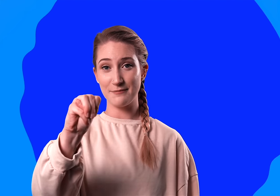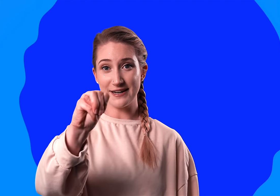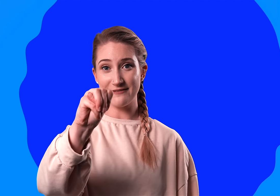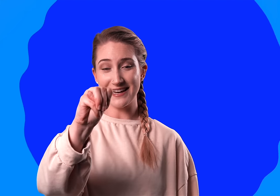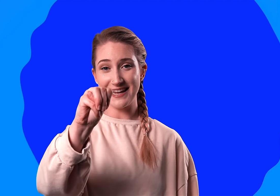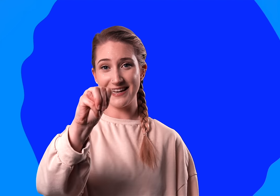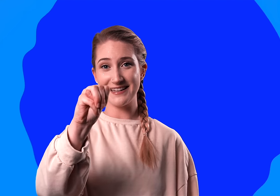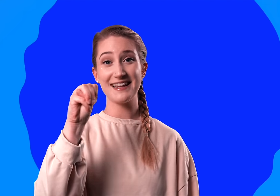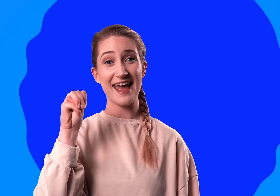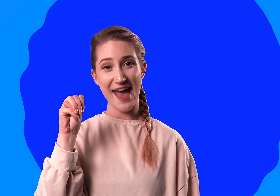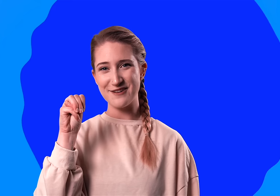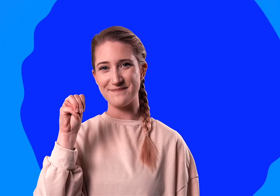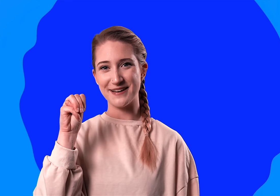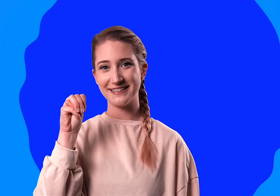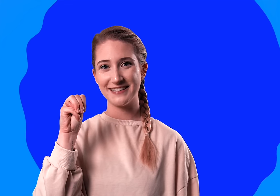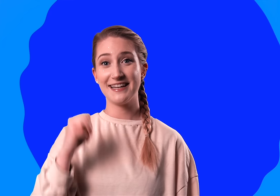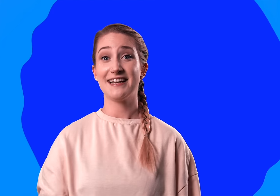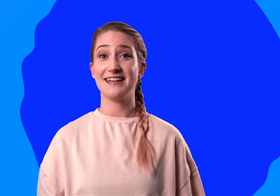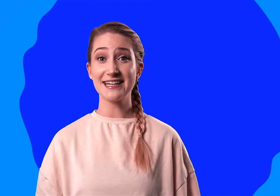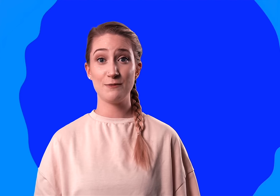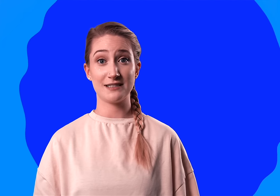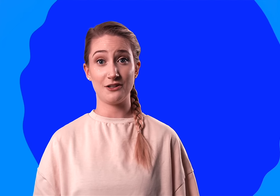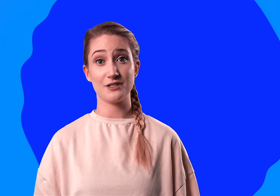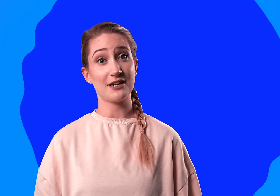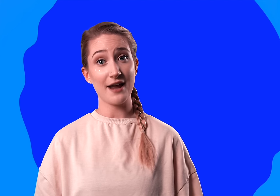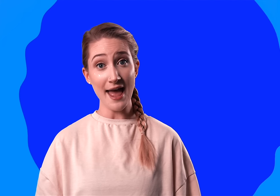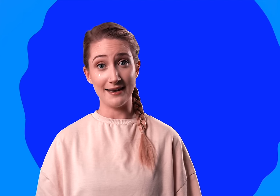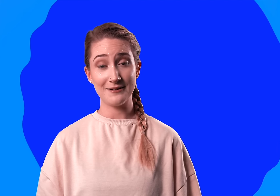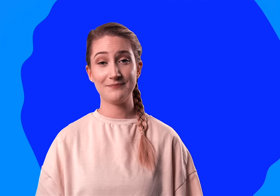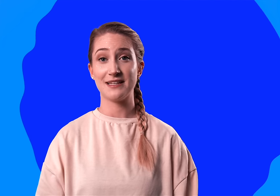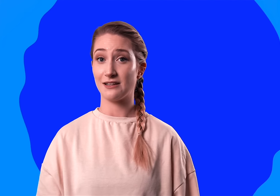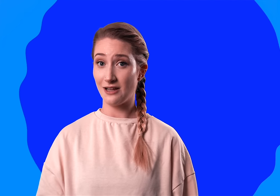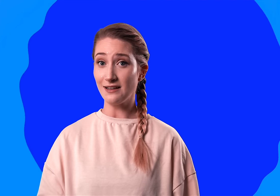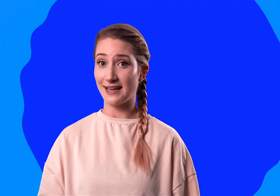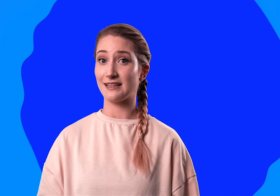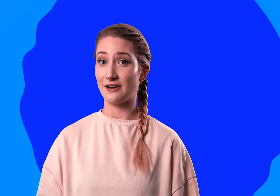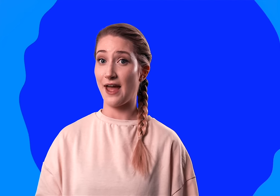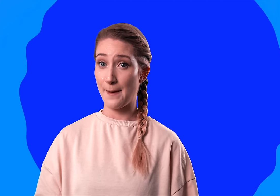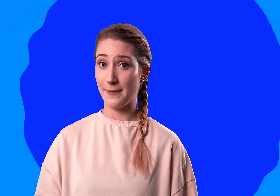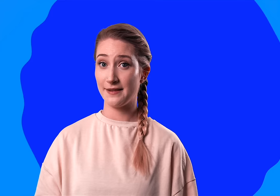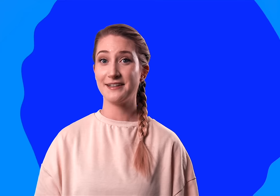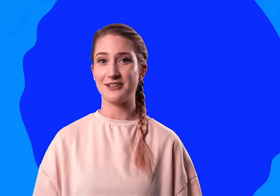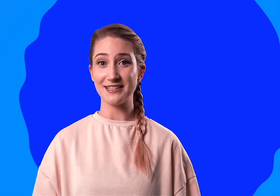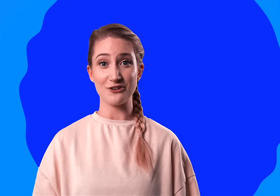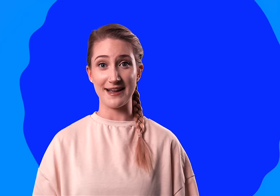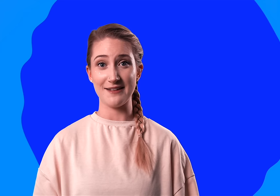And put it right in. M. Next we get to learn the letter N. It's a lot like the letter M. So let's try it.